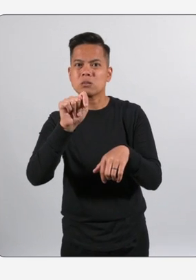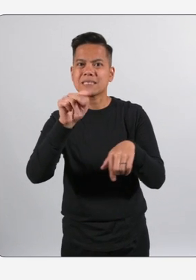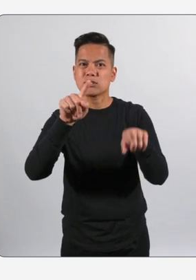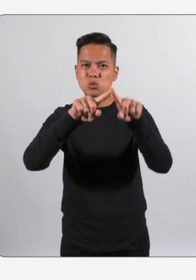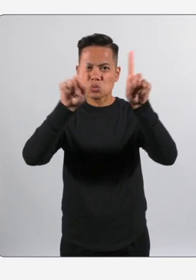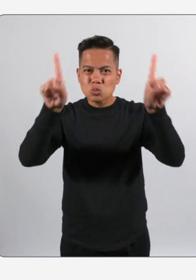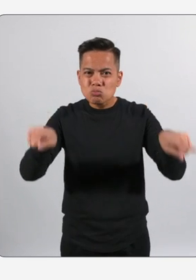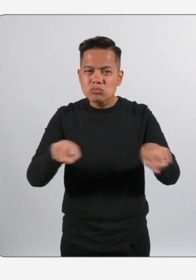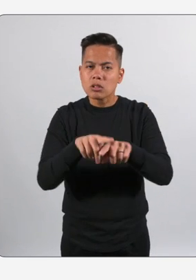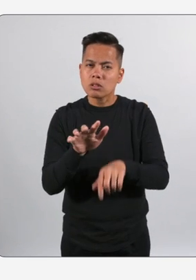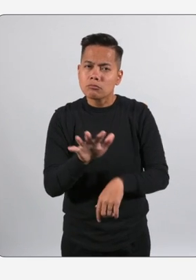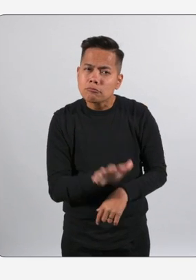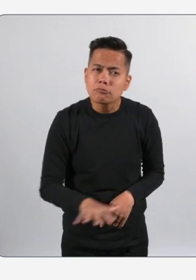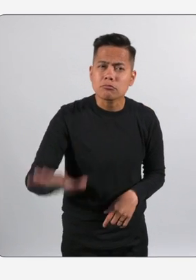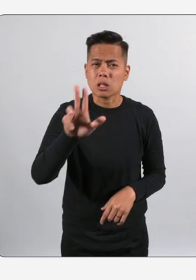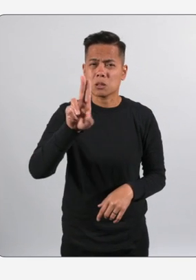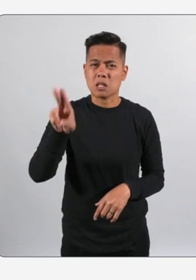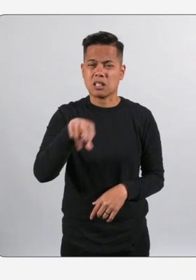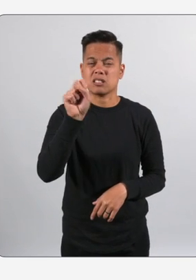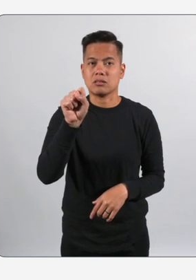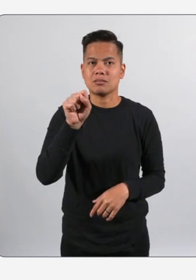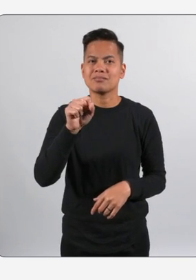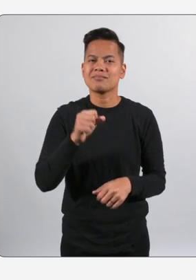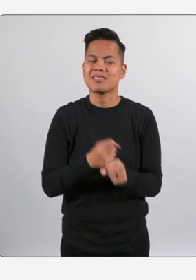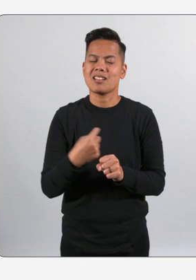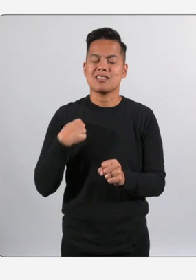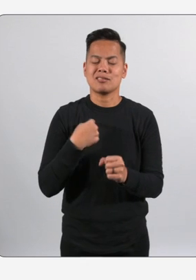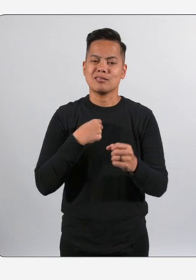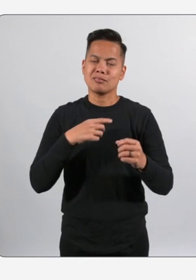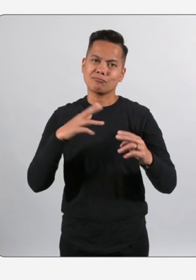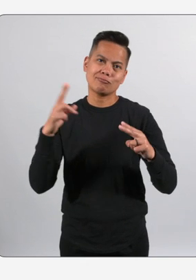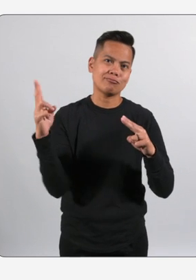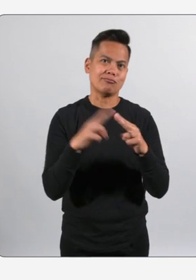Making us the number one most watched streaming platform